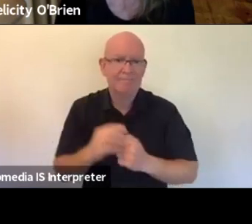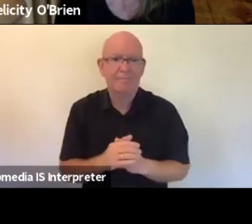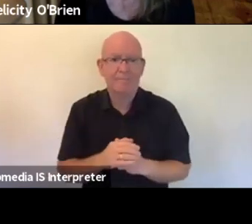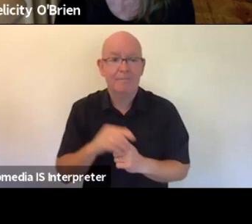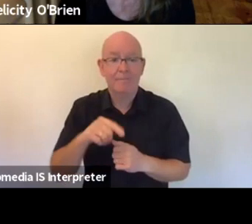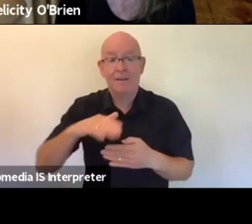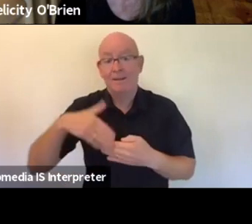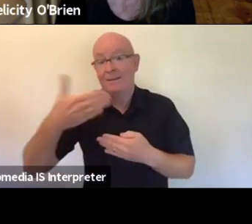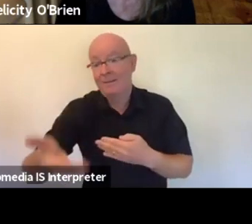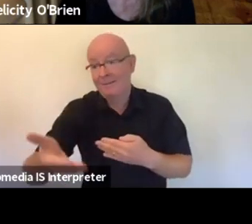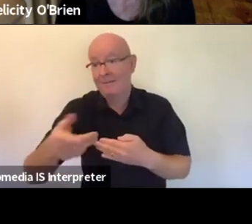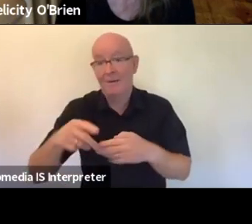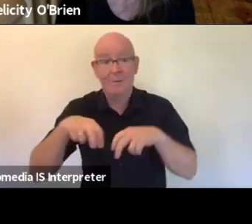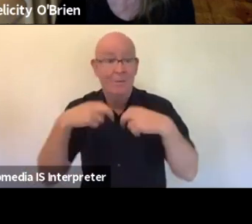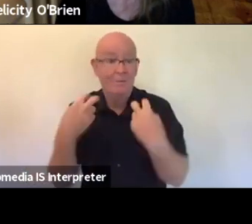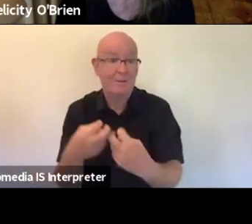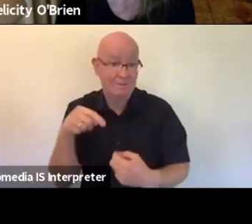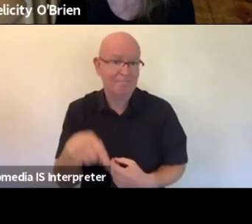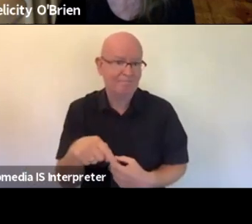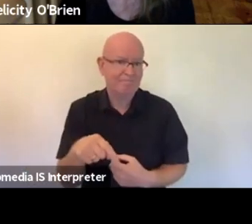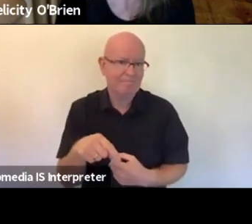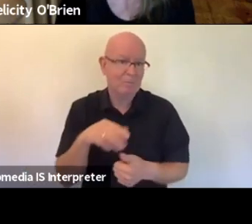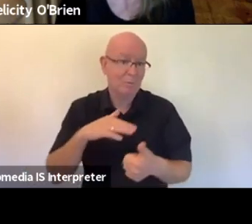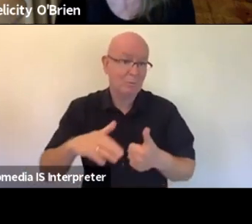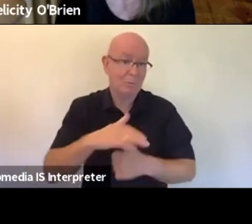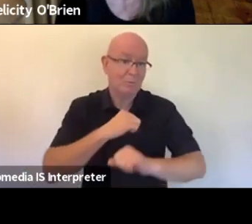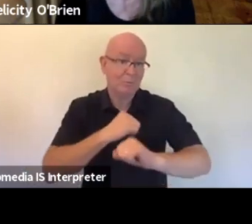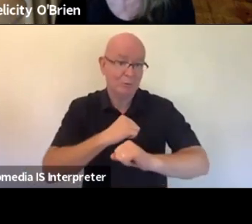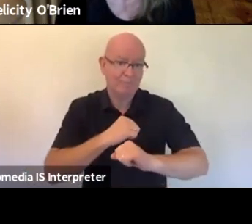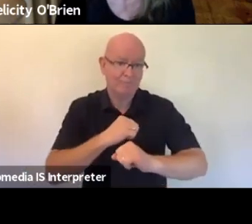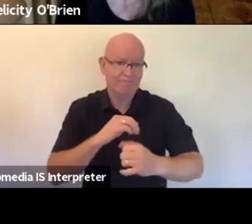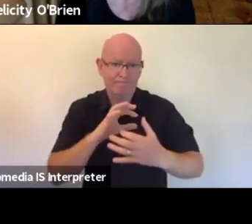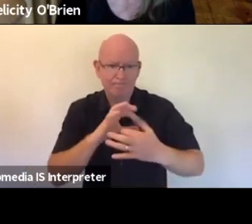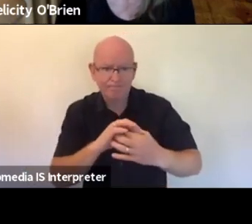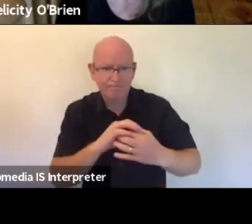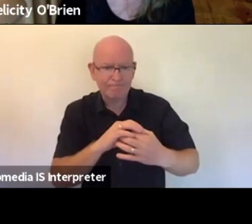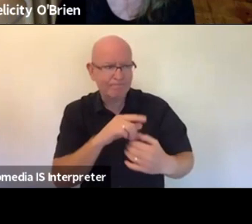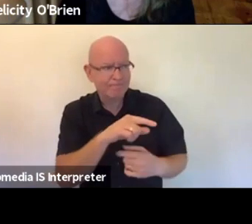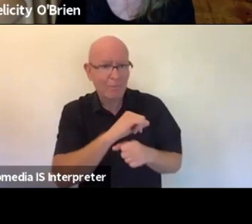So we have a fantastic and diverse panel of speakers for you today which I will… who I will introduce shortly.